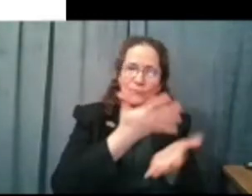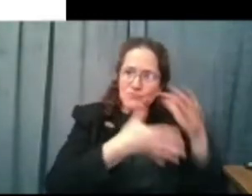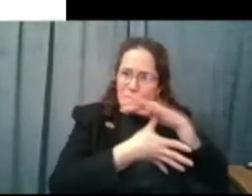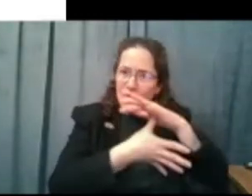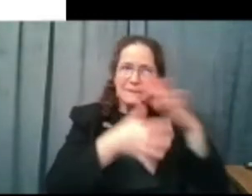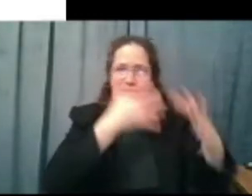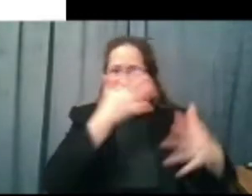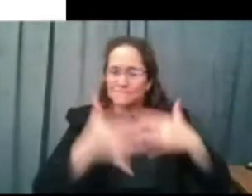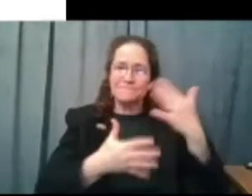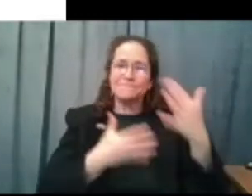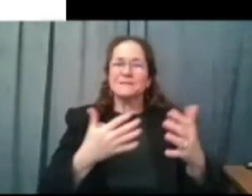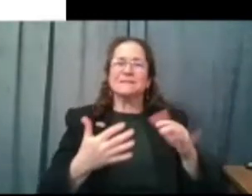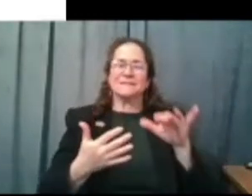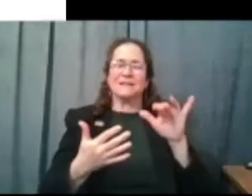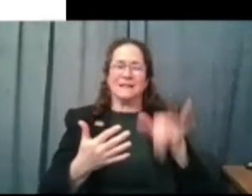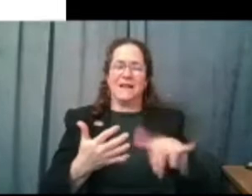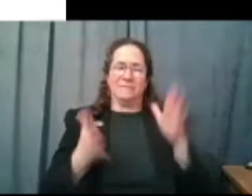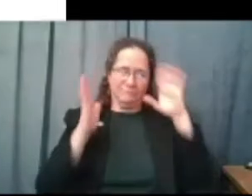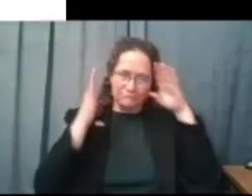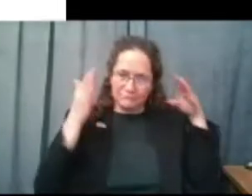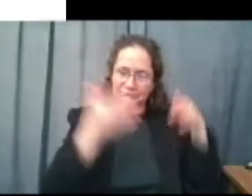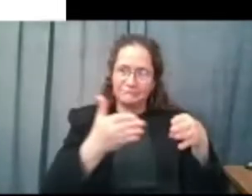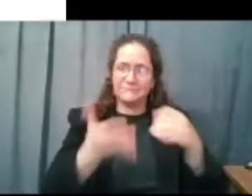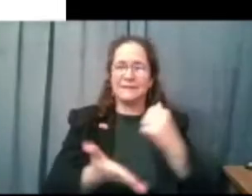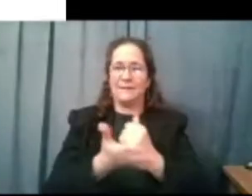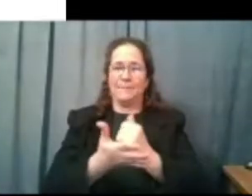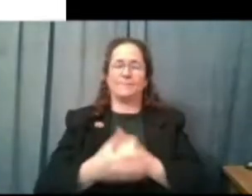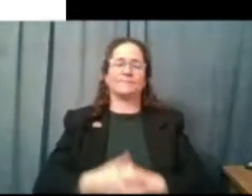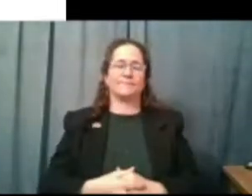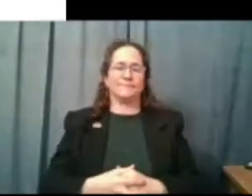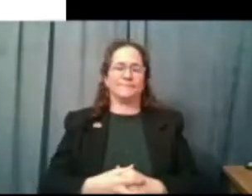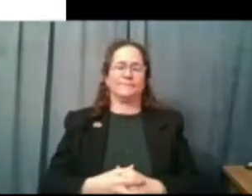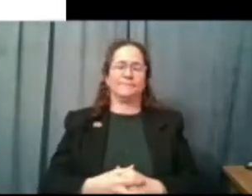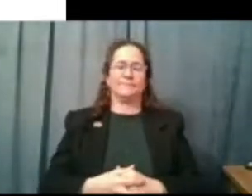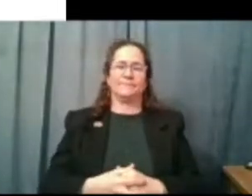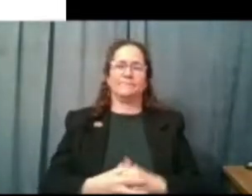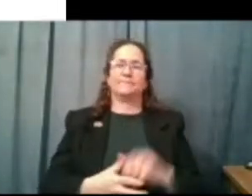Then focus on that. So as you're as you're thinking about that Mike,